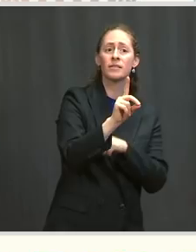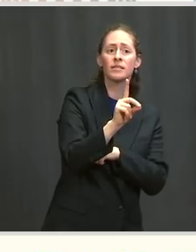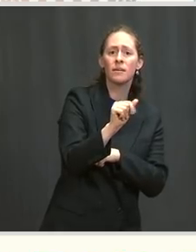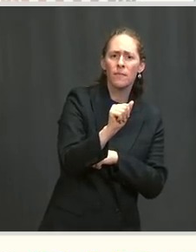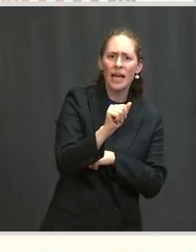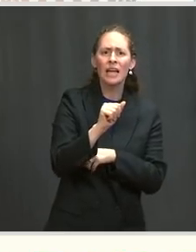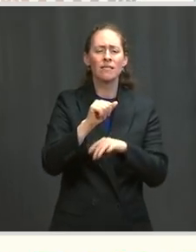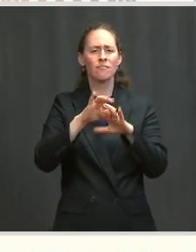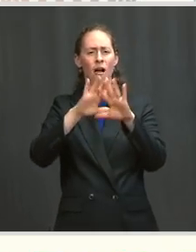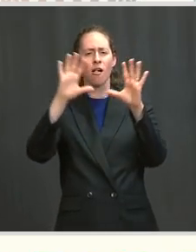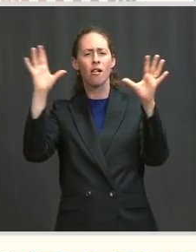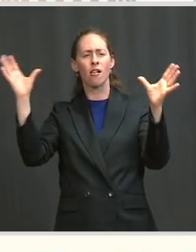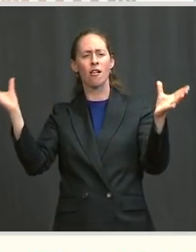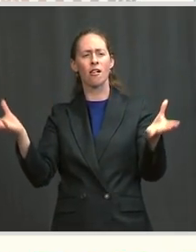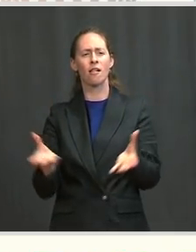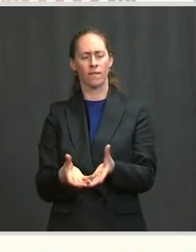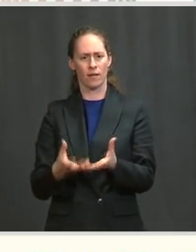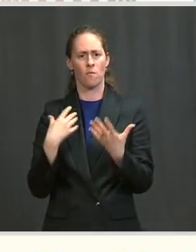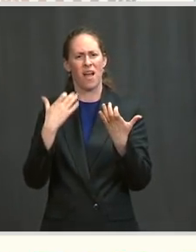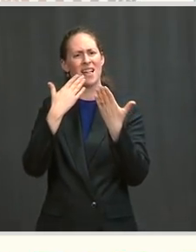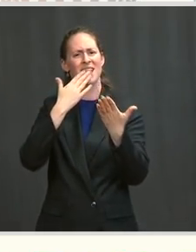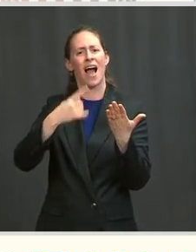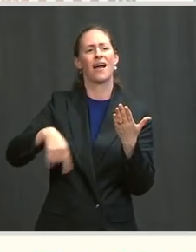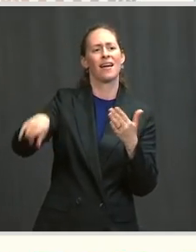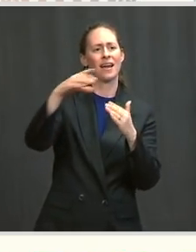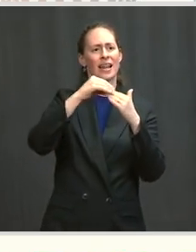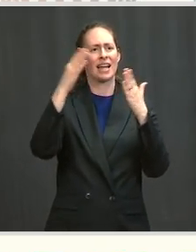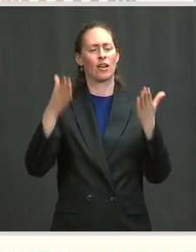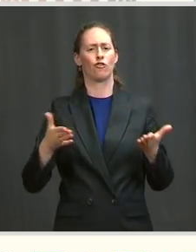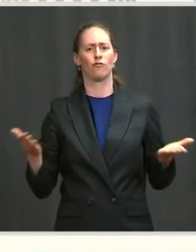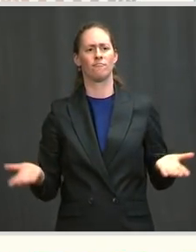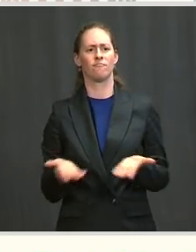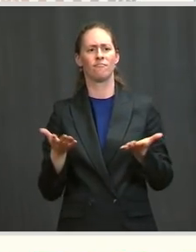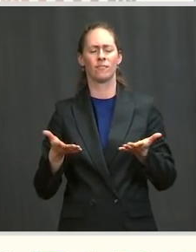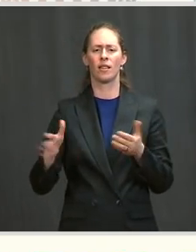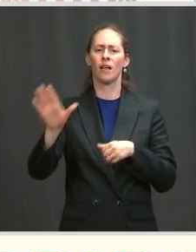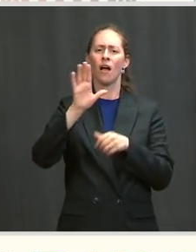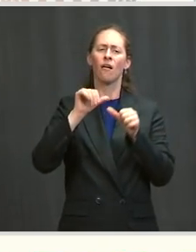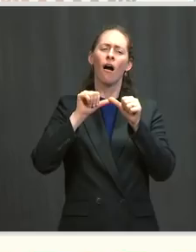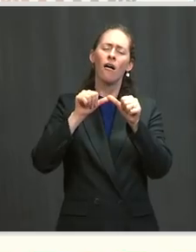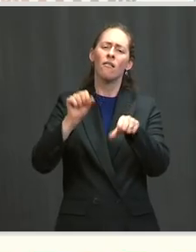I want to thank the leaders of the Congressional Equity [Equality] Caucus for their continued work to make it happen.